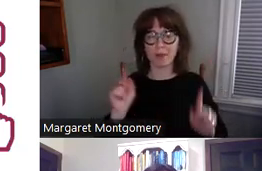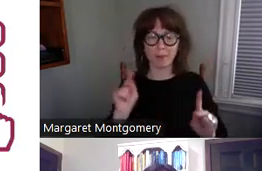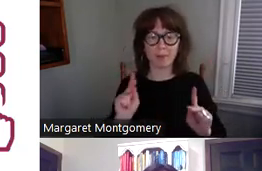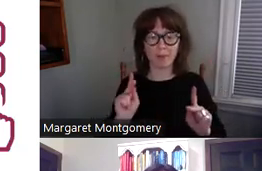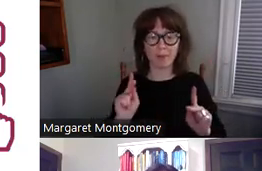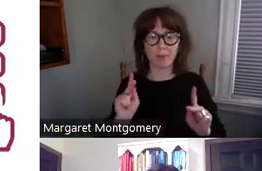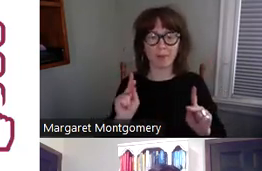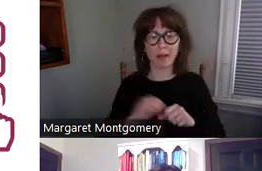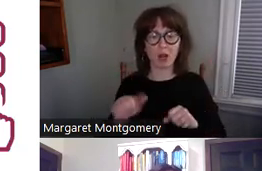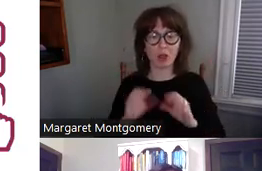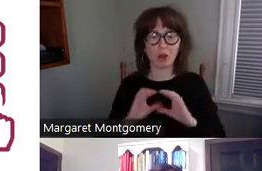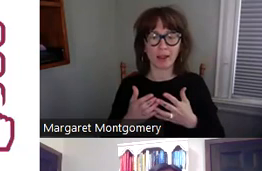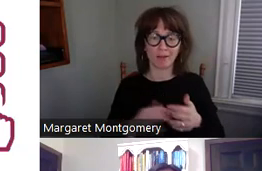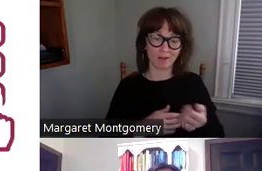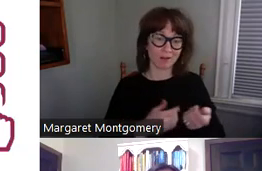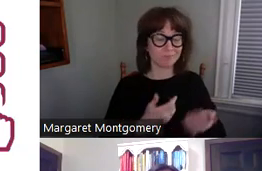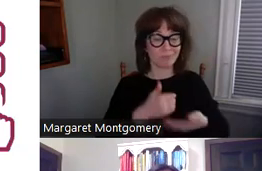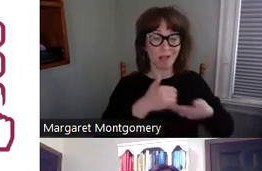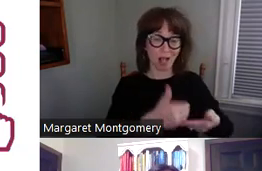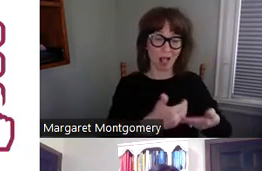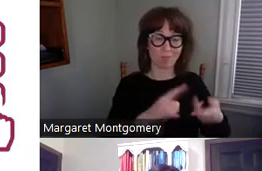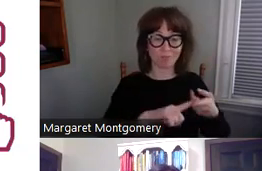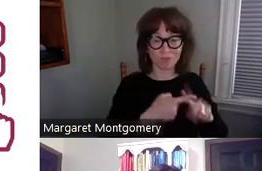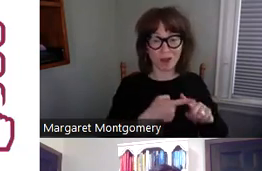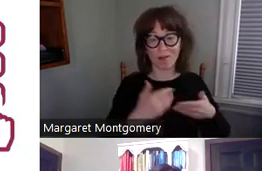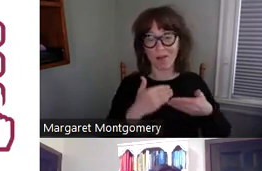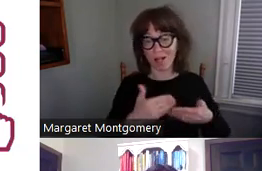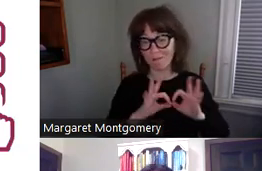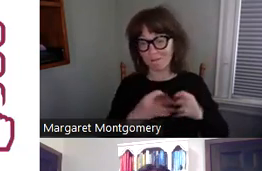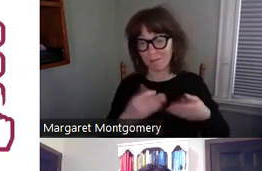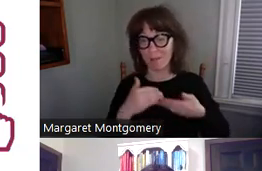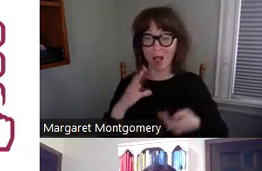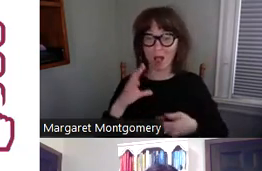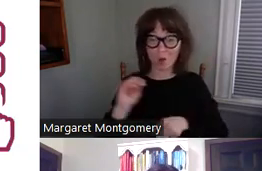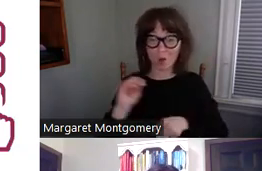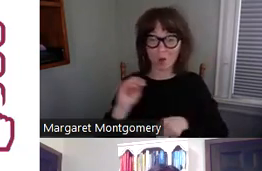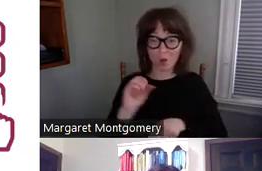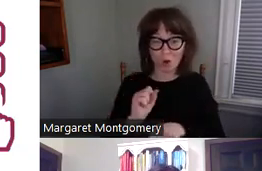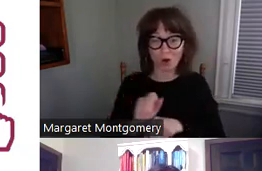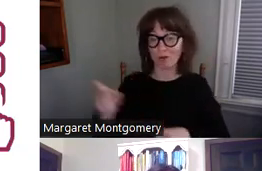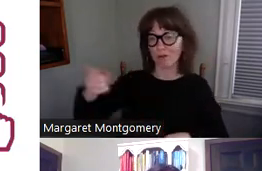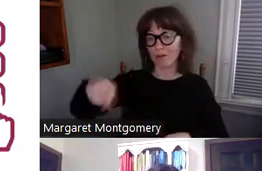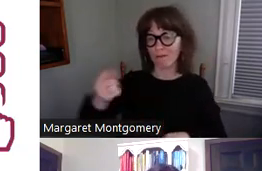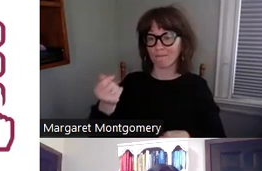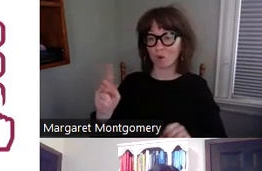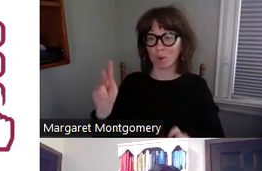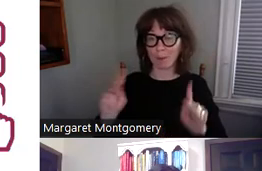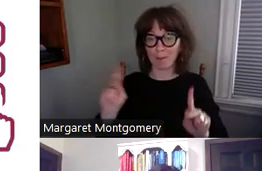12:07:04 They have a coworker as well as a few who wanna wrap up on these and other so